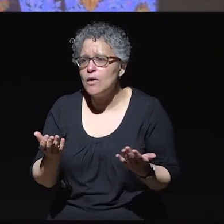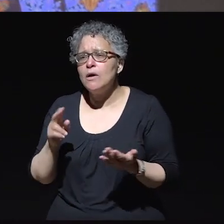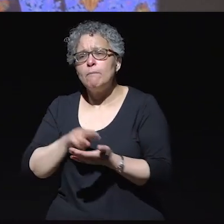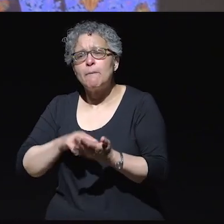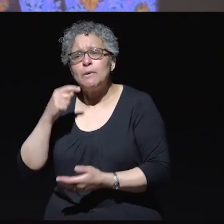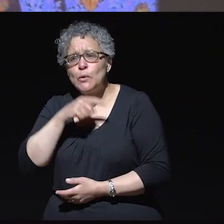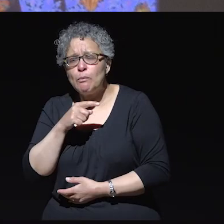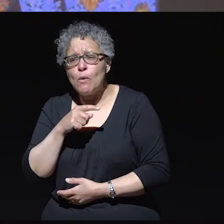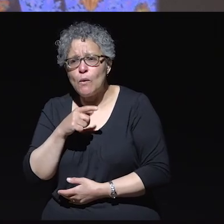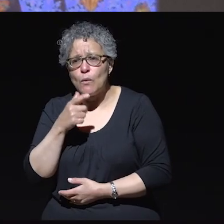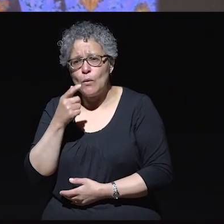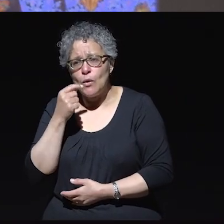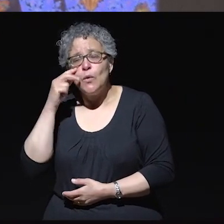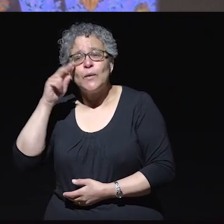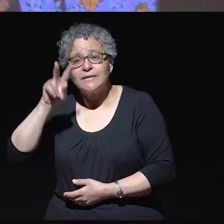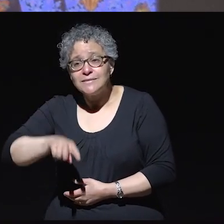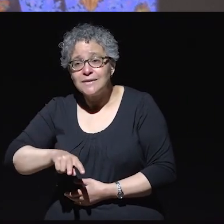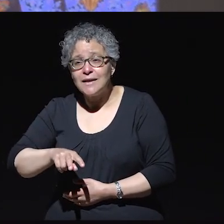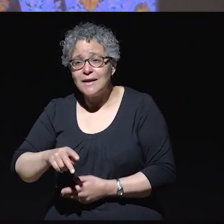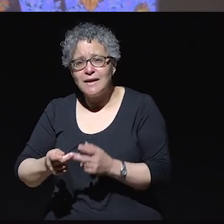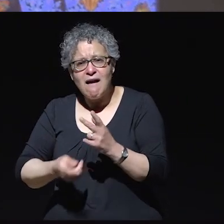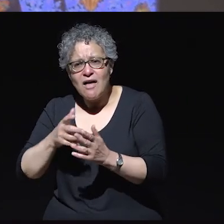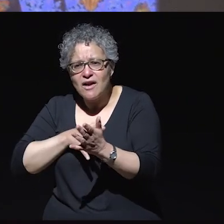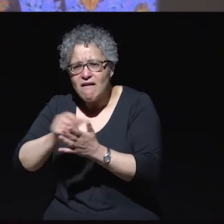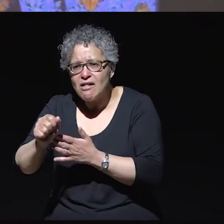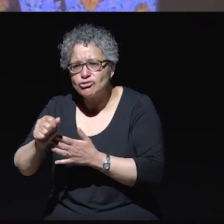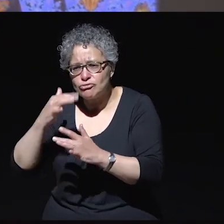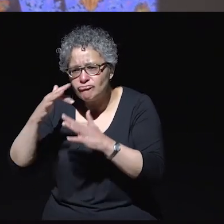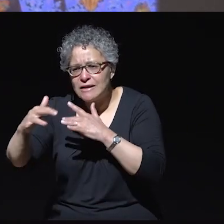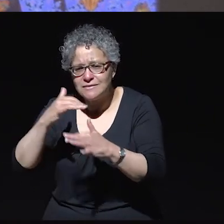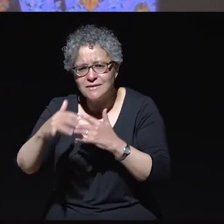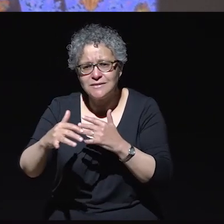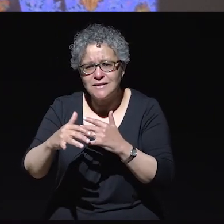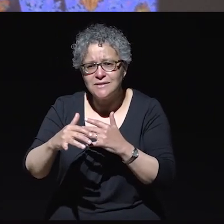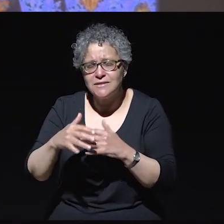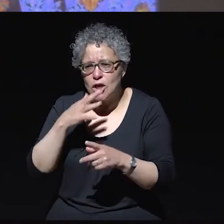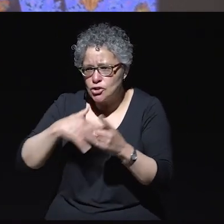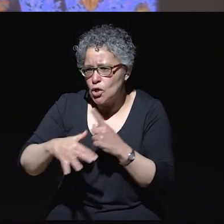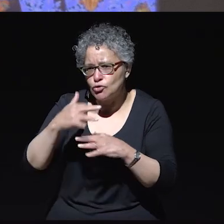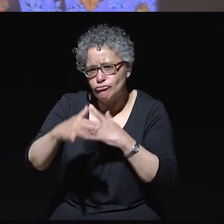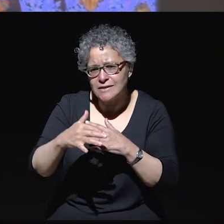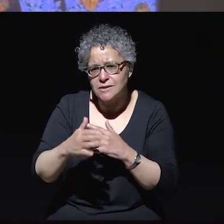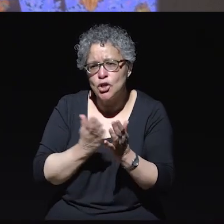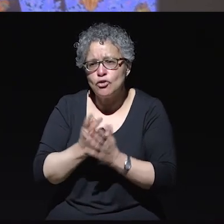we can see other sort of cultural resonances, social resonances in the 20th and 21st century,